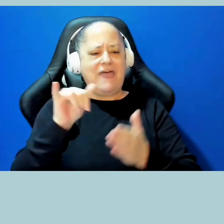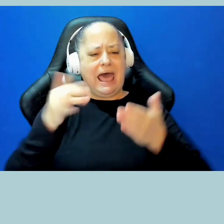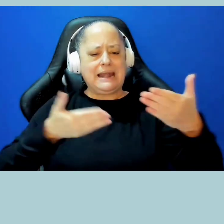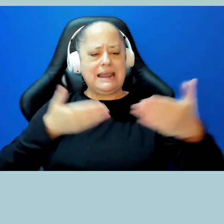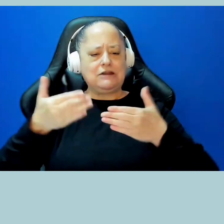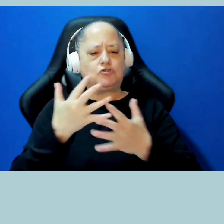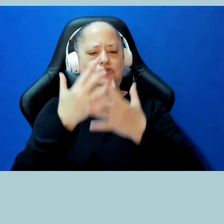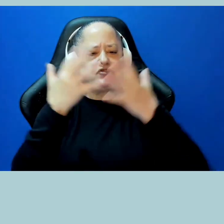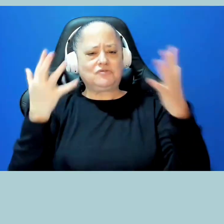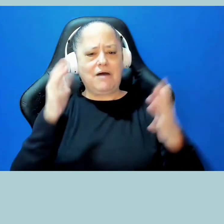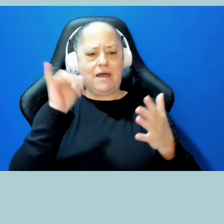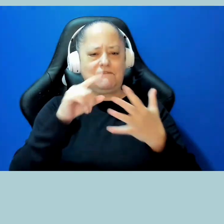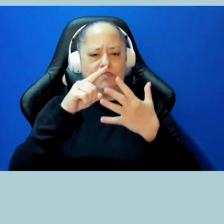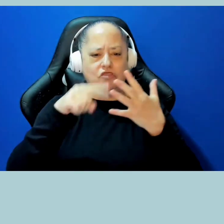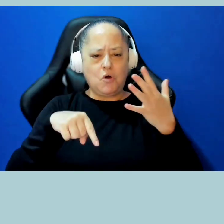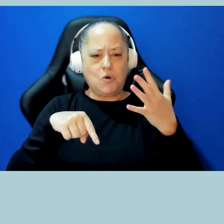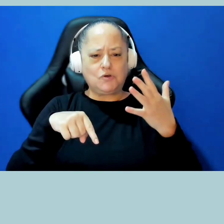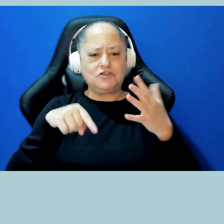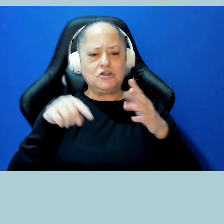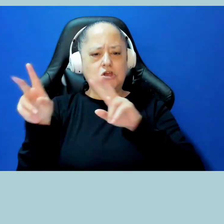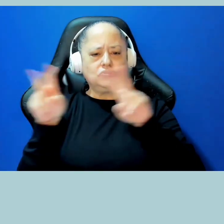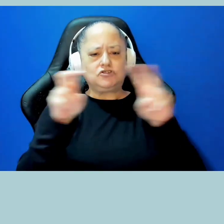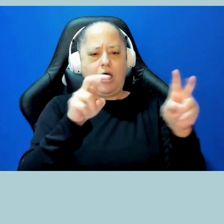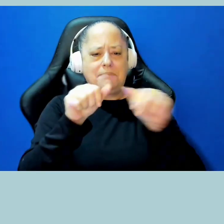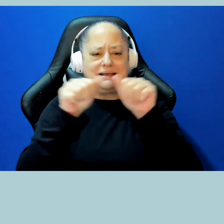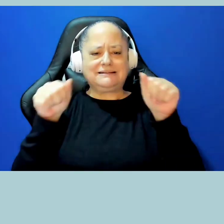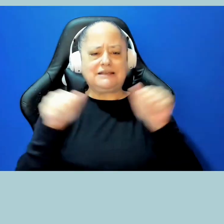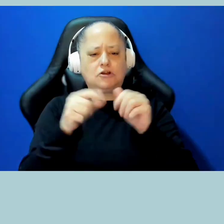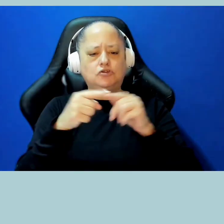those topics and areas to the broader NIH community